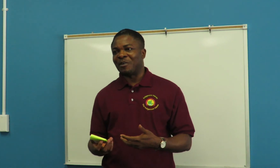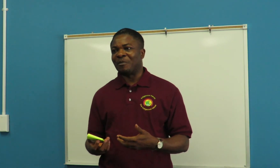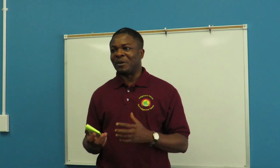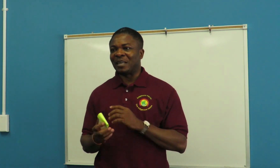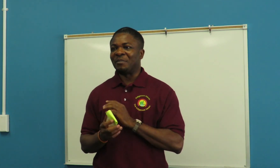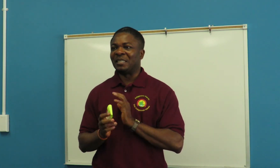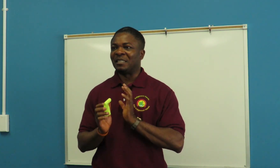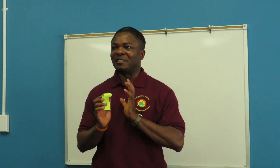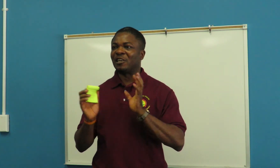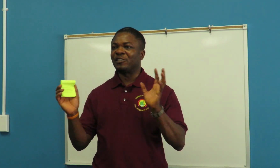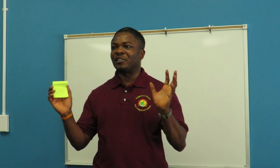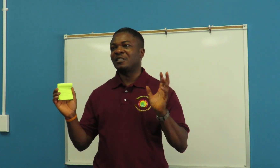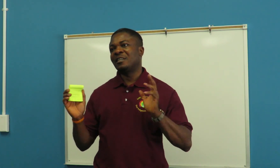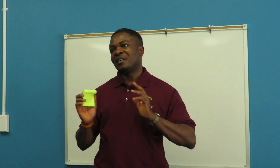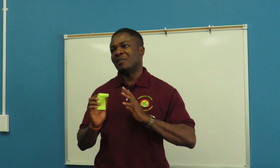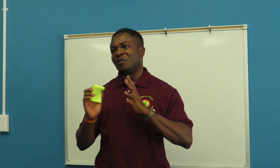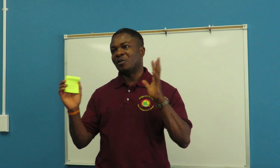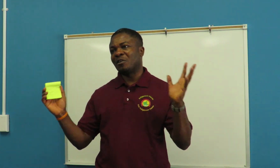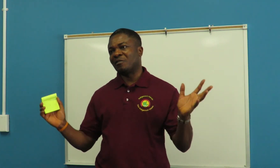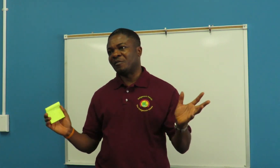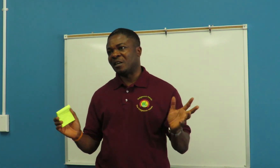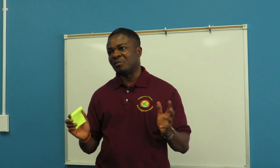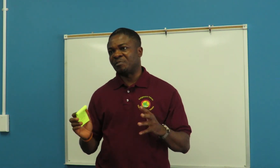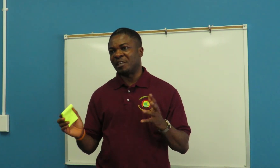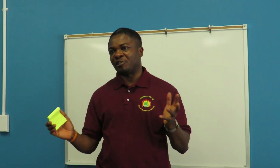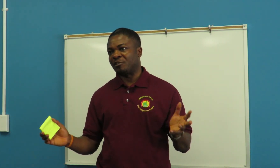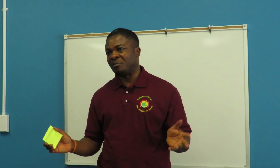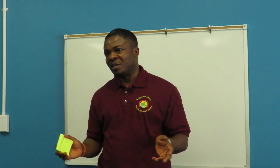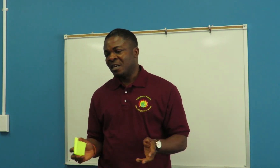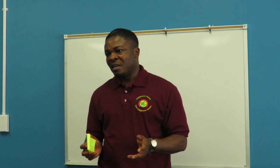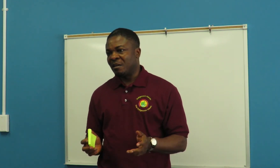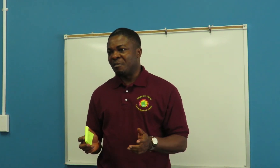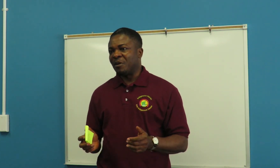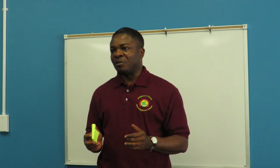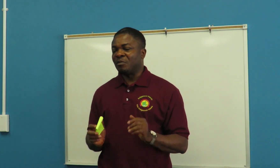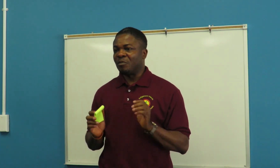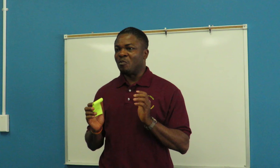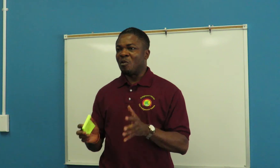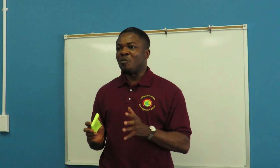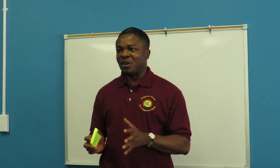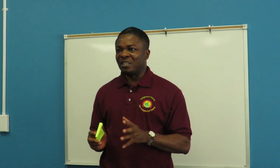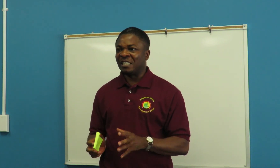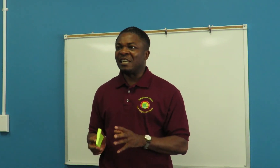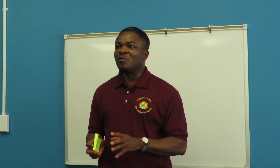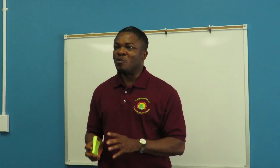But I mean it it touches a whole lot of spectrum about what we are dealing with